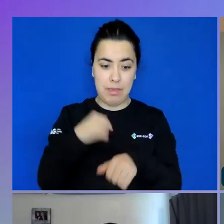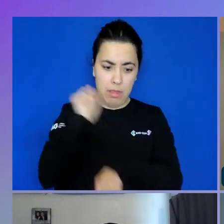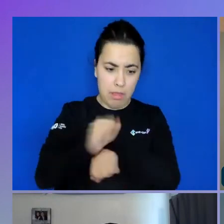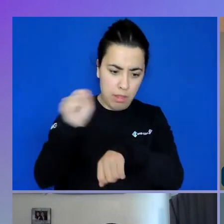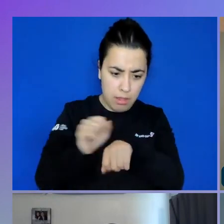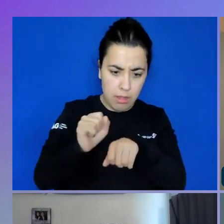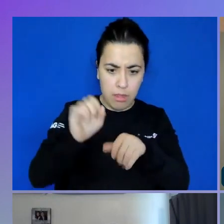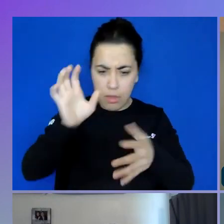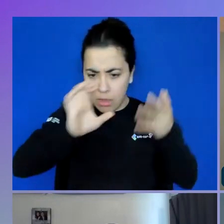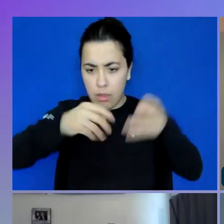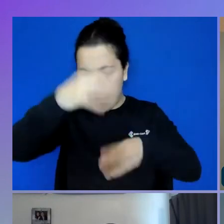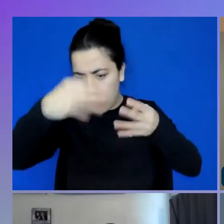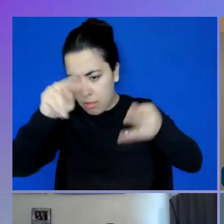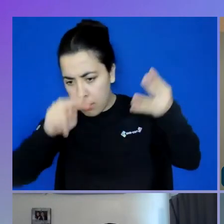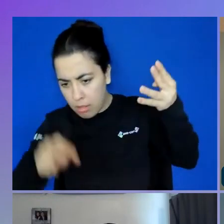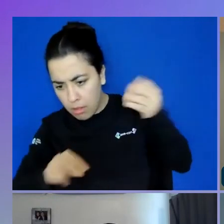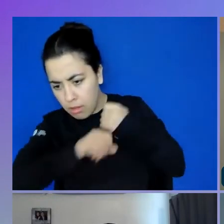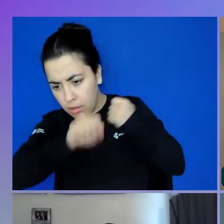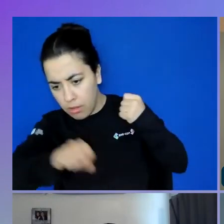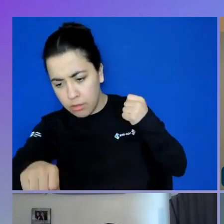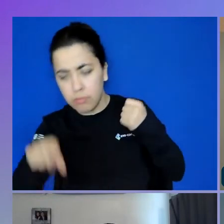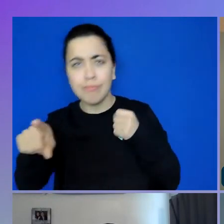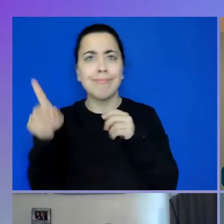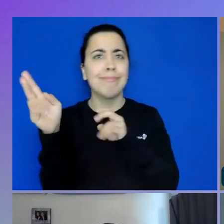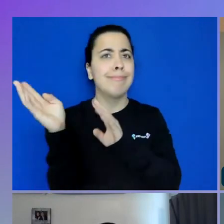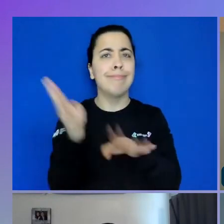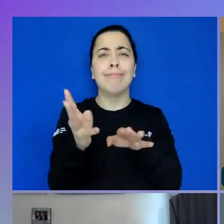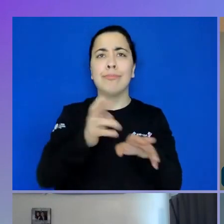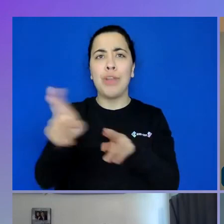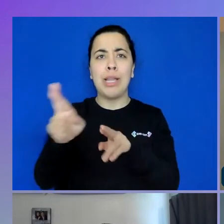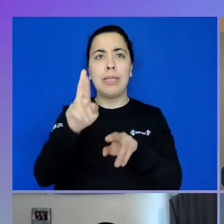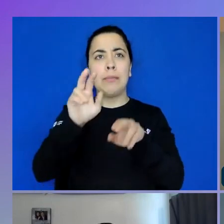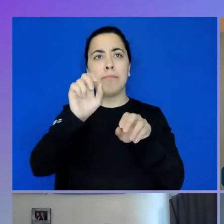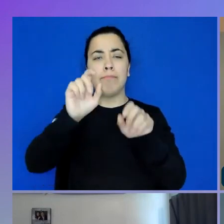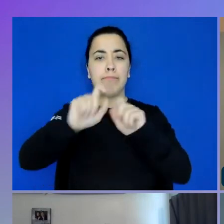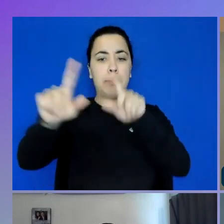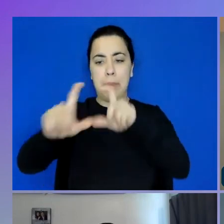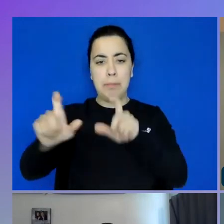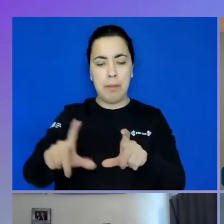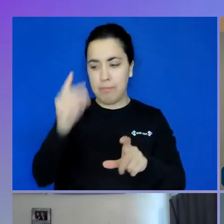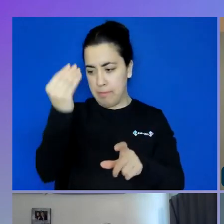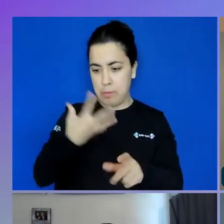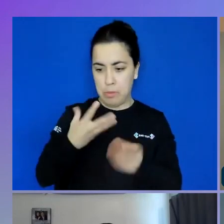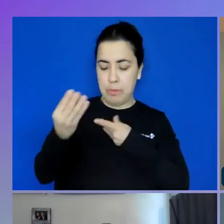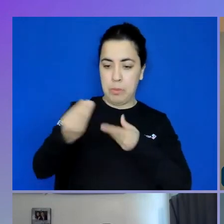just yeah, describing the why I think will will help developers, you know, get get behind uh, making these accessibility